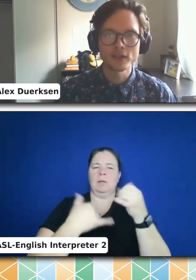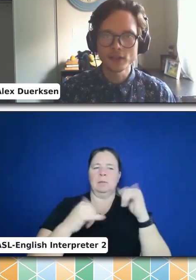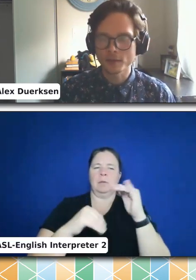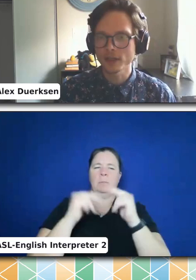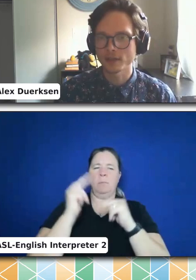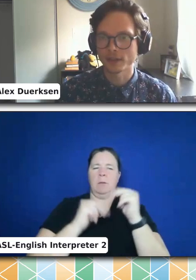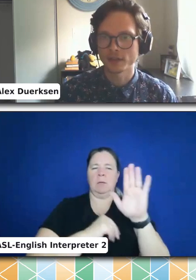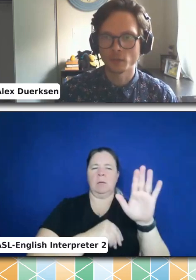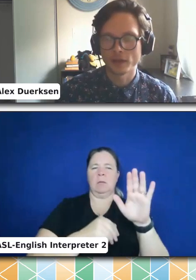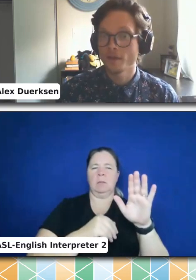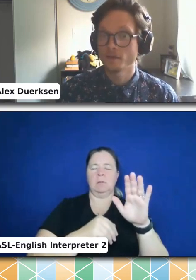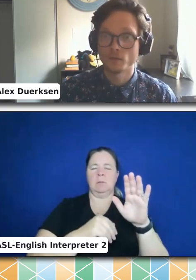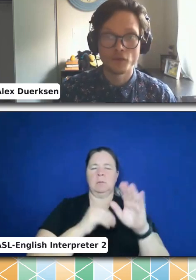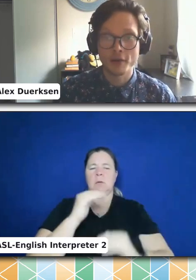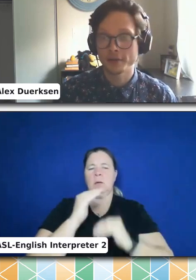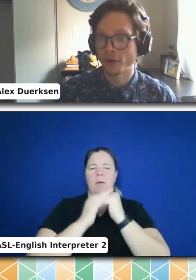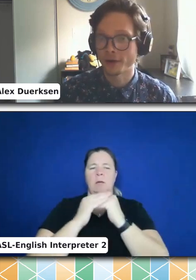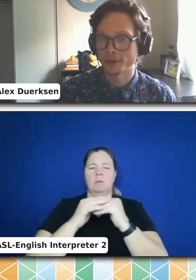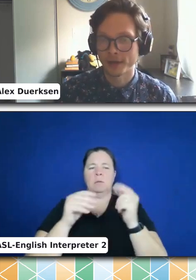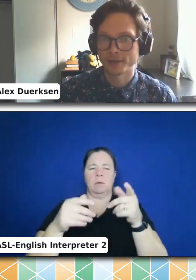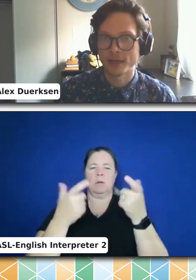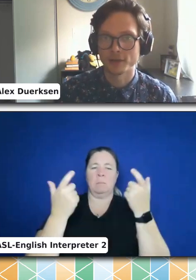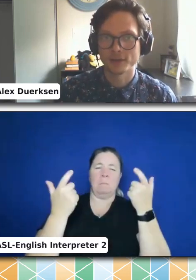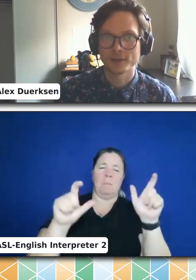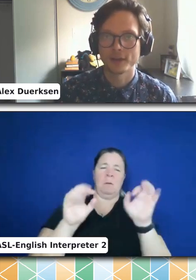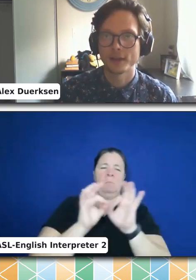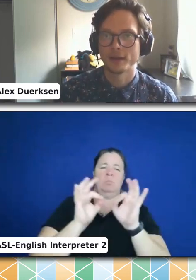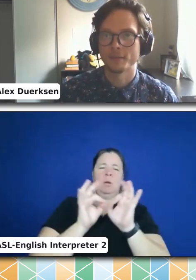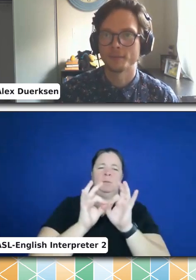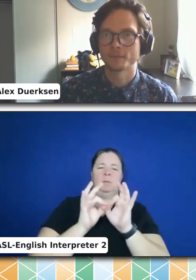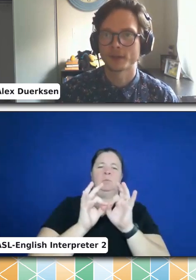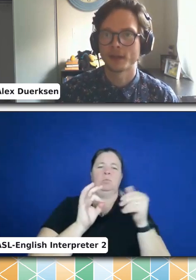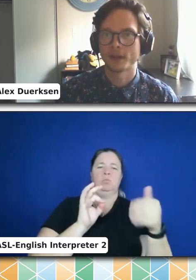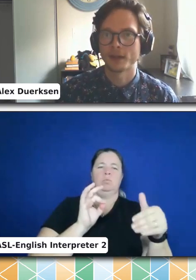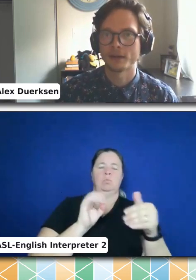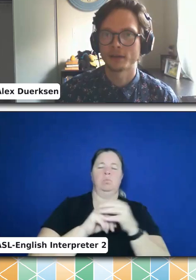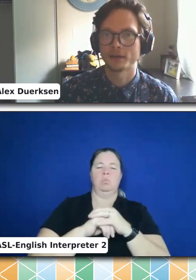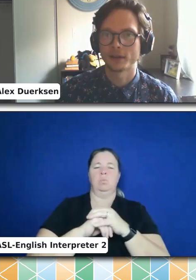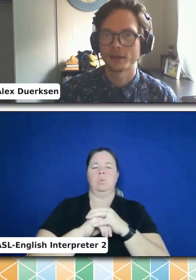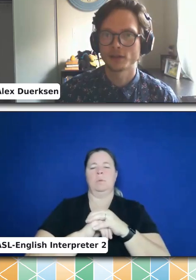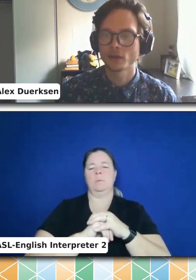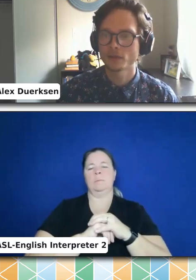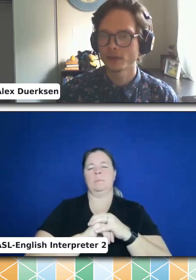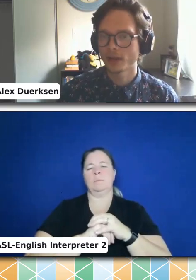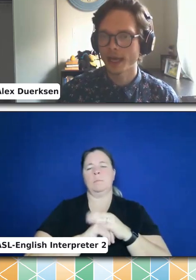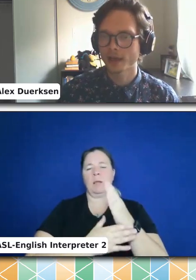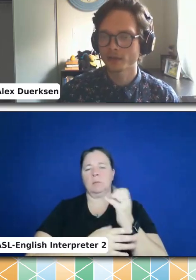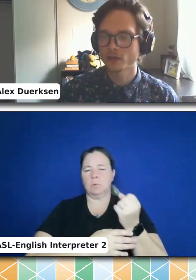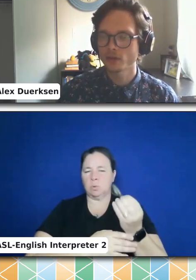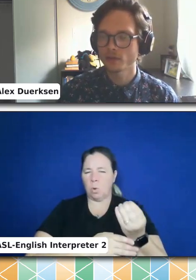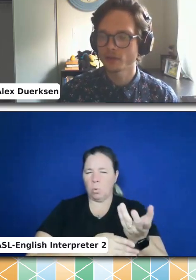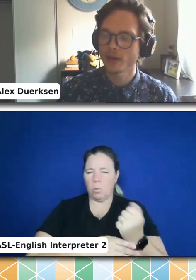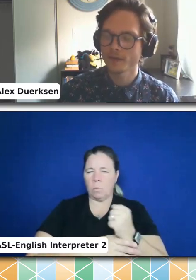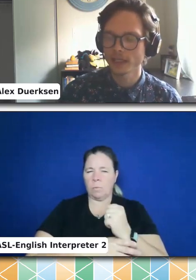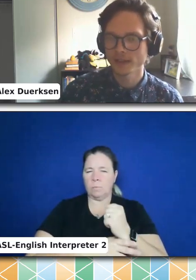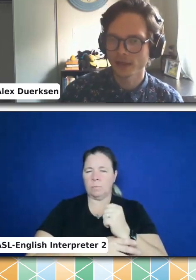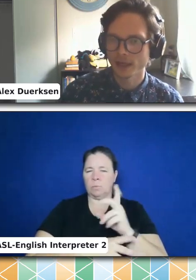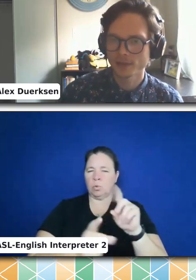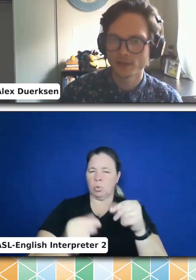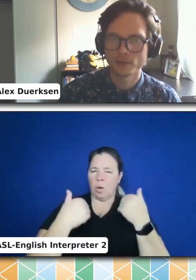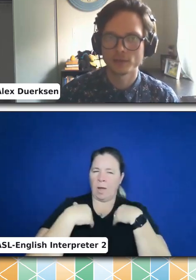I see some of these are listed with. Very large price ranges, um, uh, so, uh, do you… do you have any insight as to…